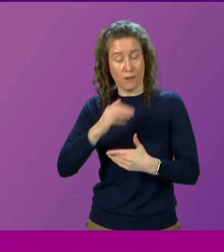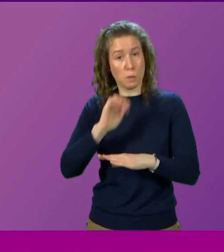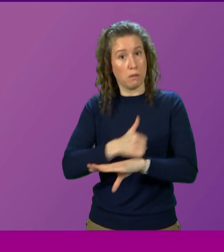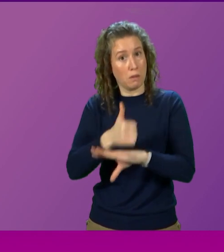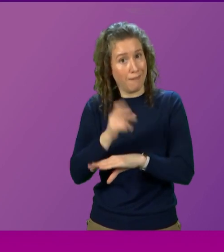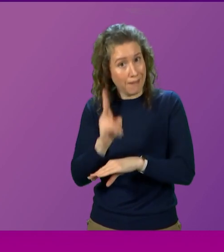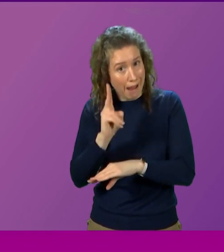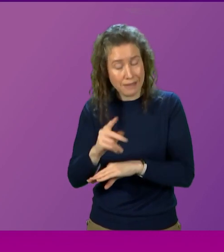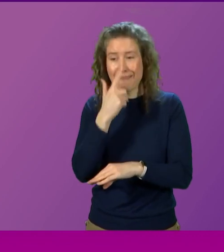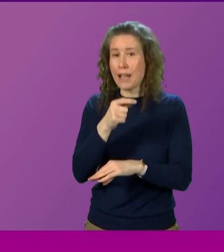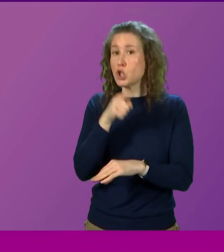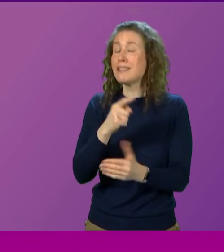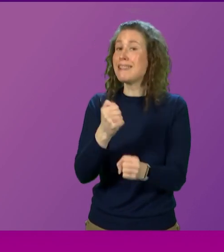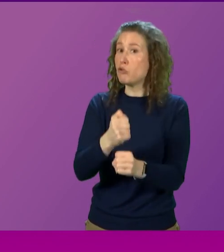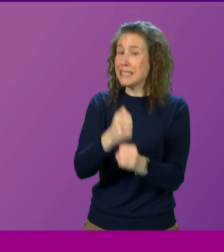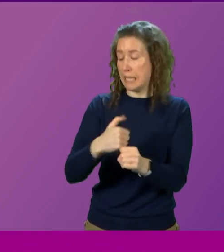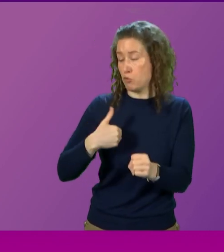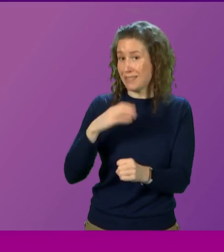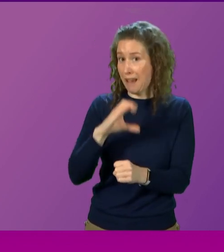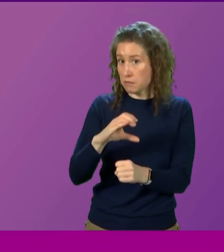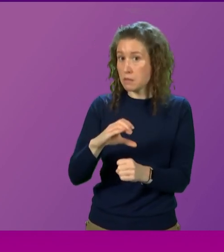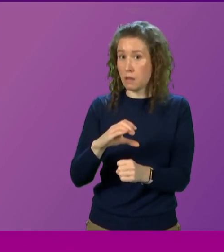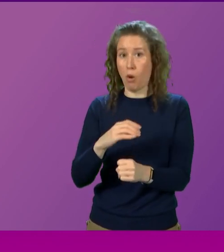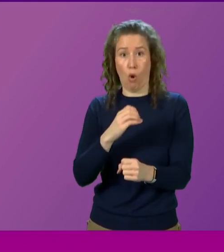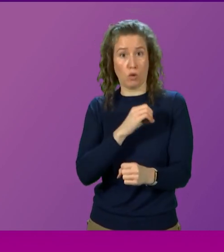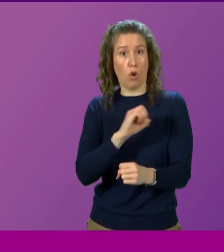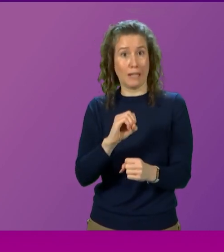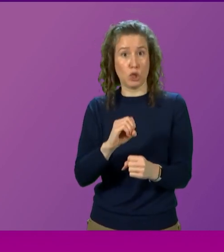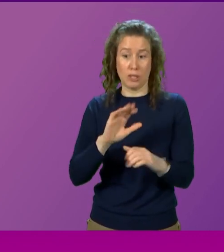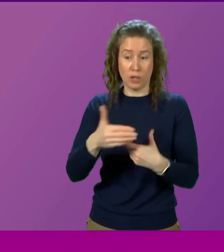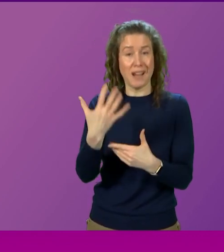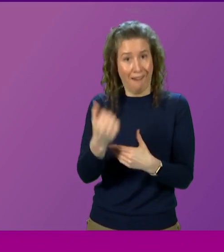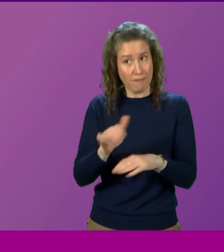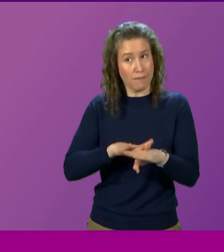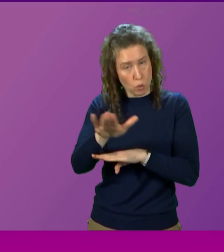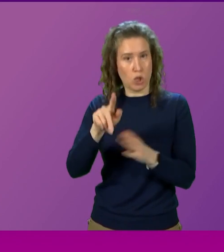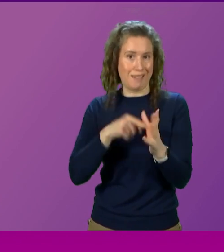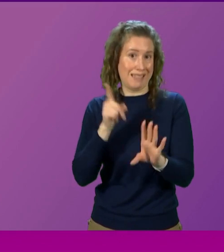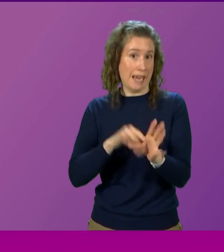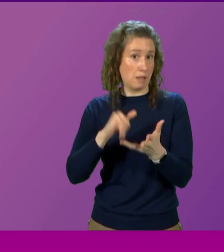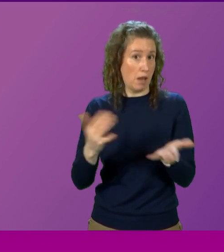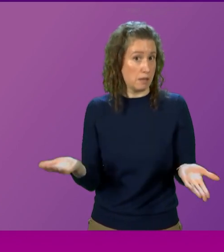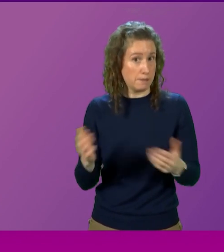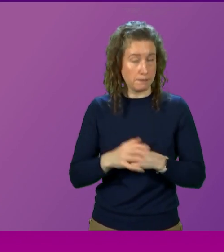she guarantee that breast cancer oncology services have a future in Tayside? Anas Sarwar asked me to watch the documentary.